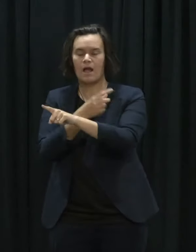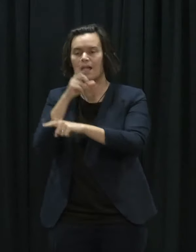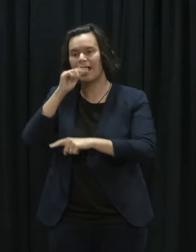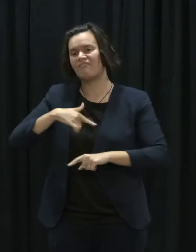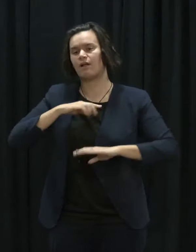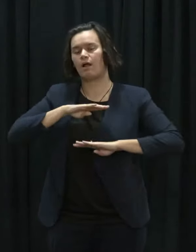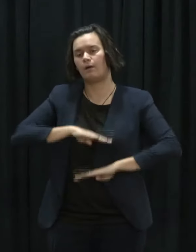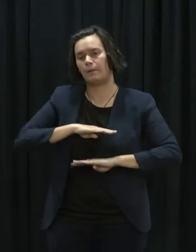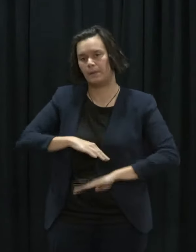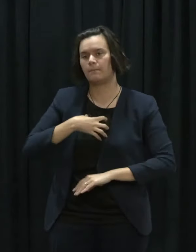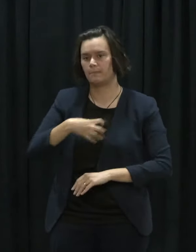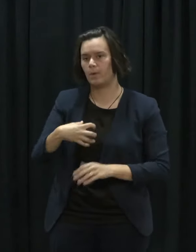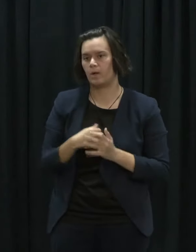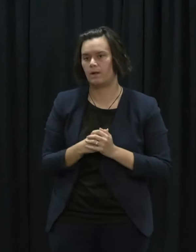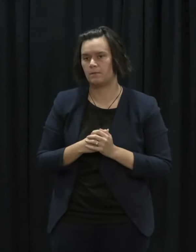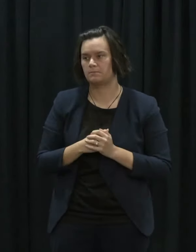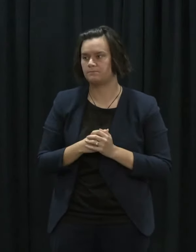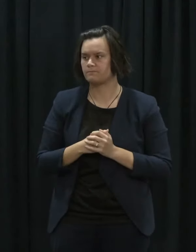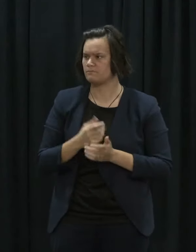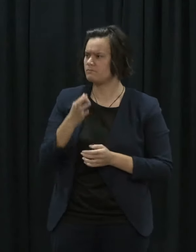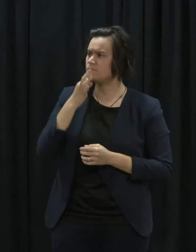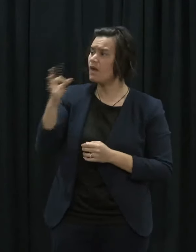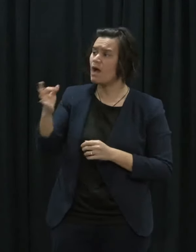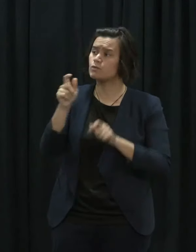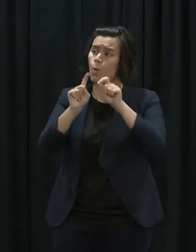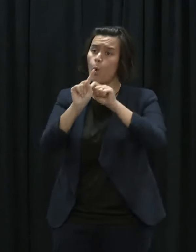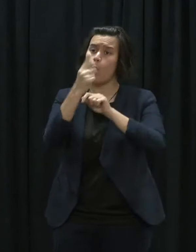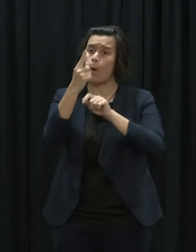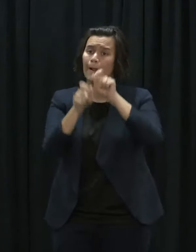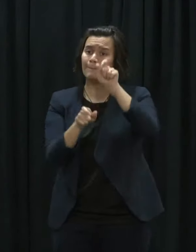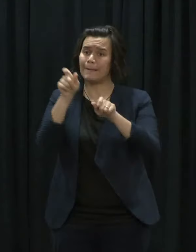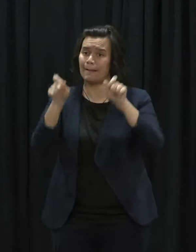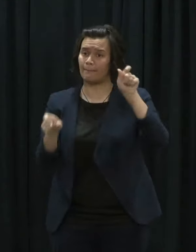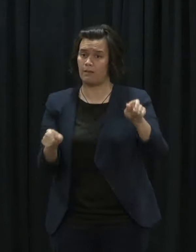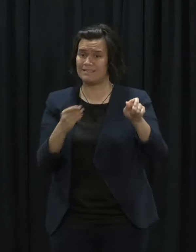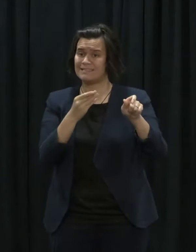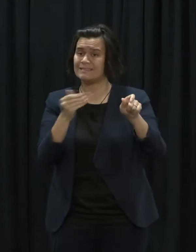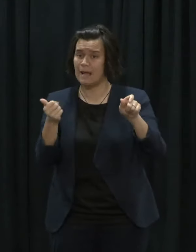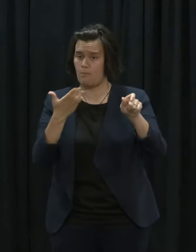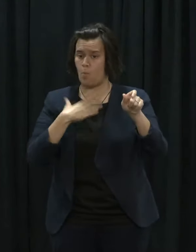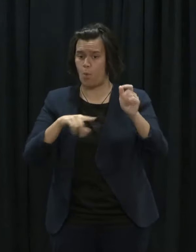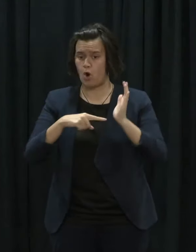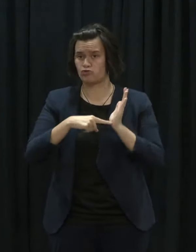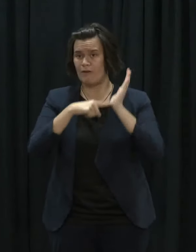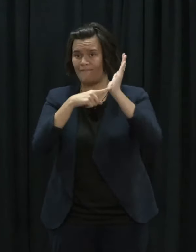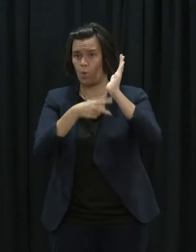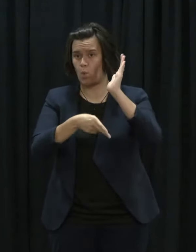around in high-risk venues with other vaccinated people. Can you give an assurance to